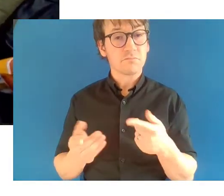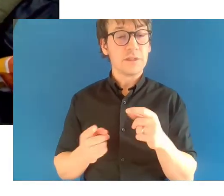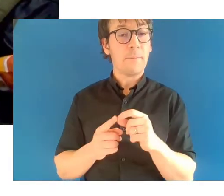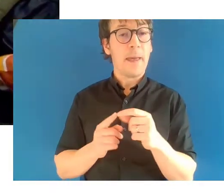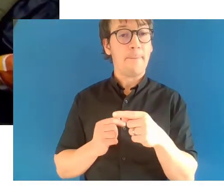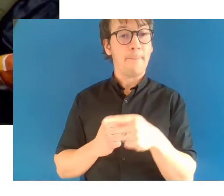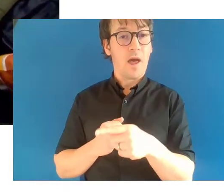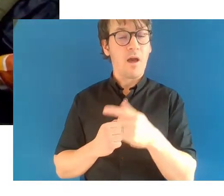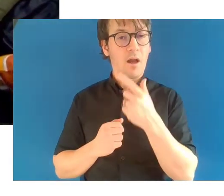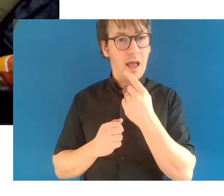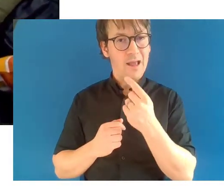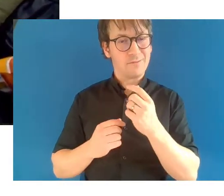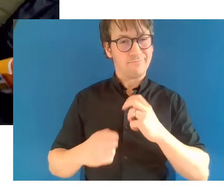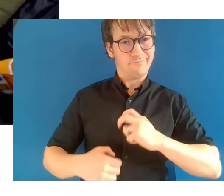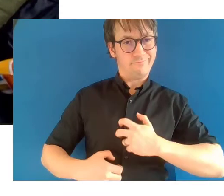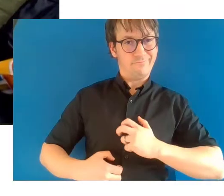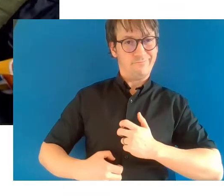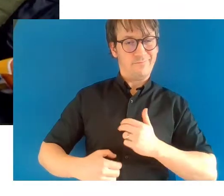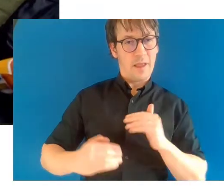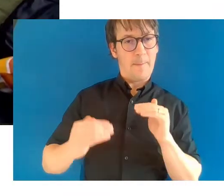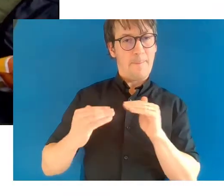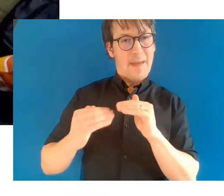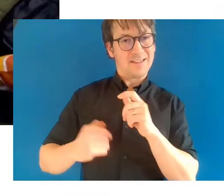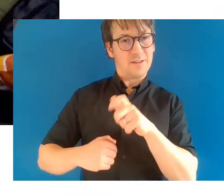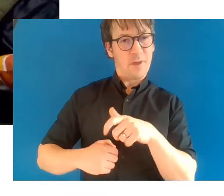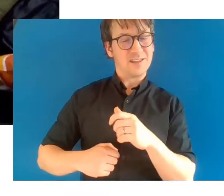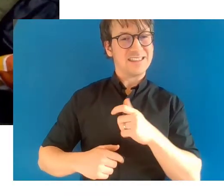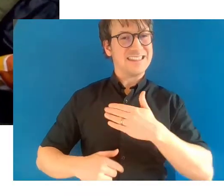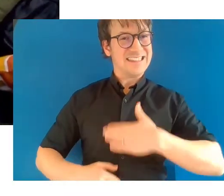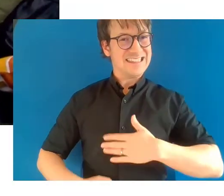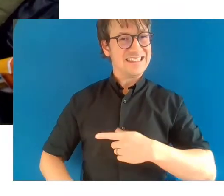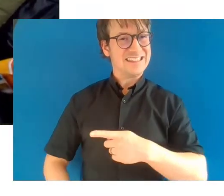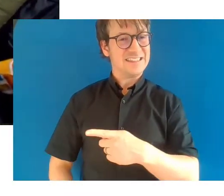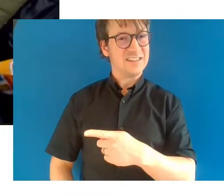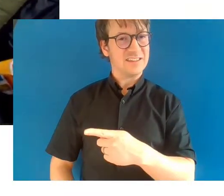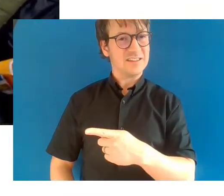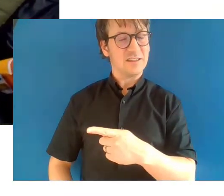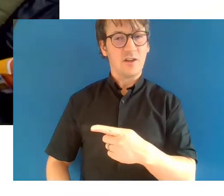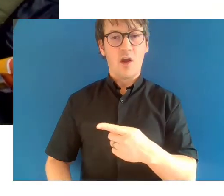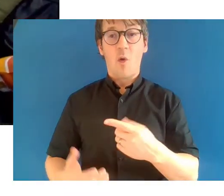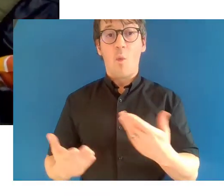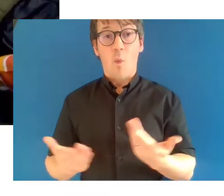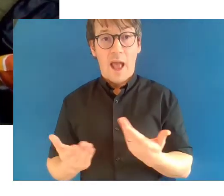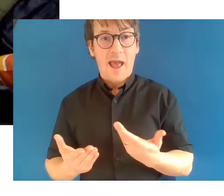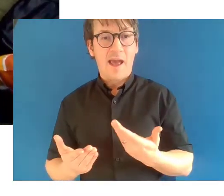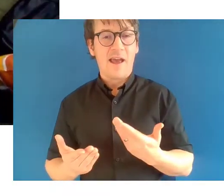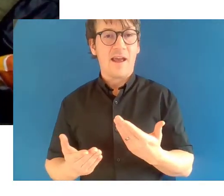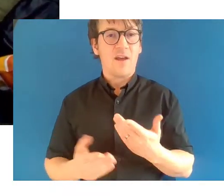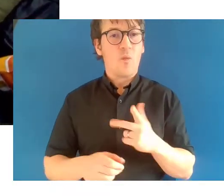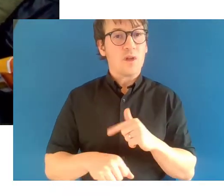So Pepper can provide personalised assistance exactly when and where someone needs it.